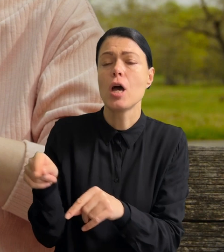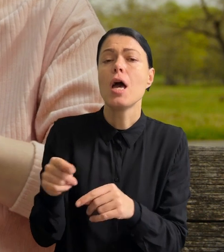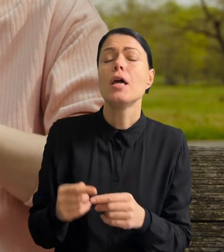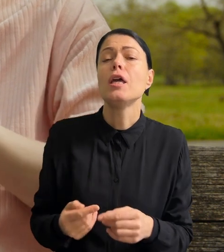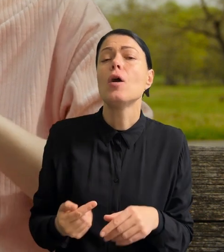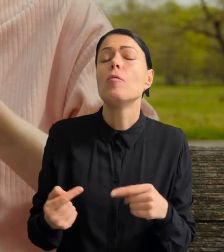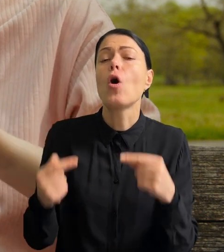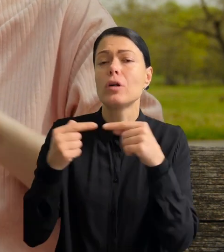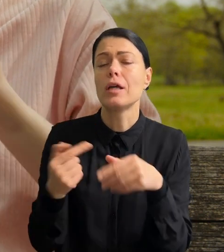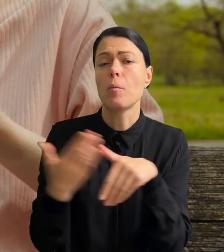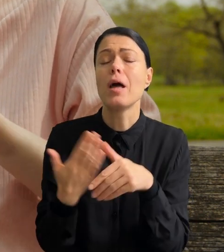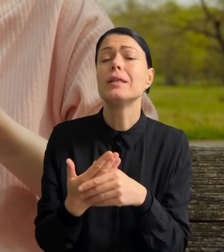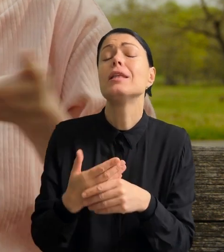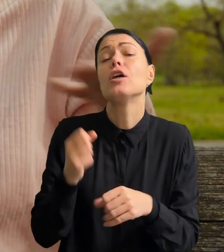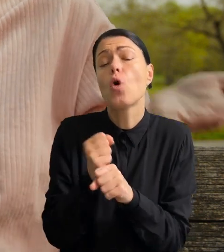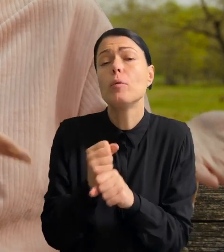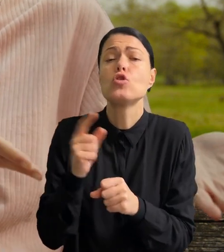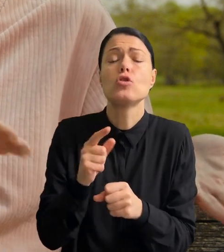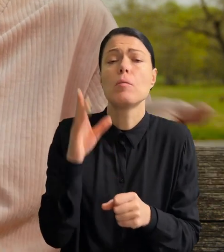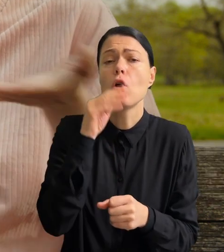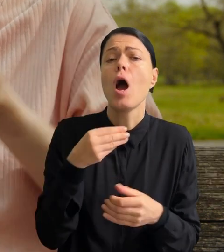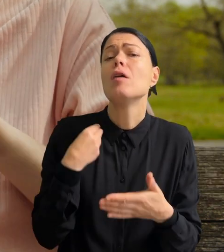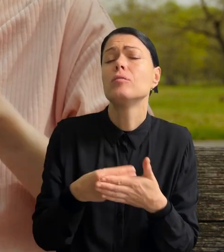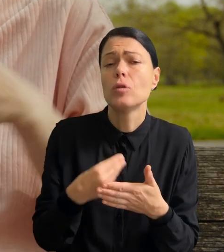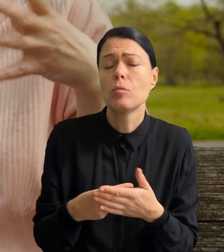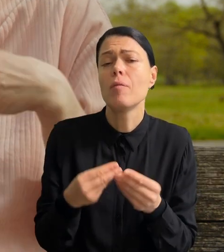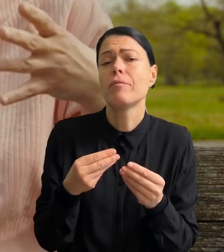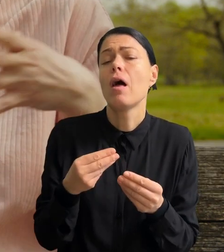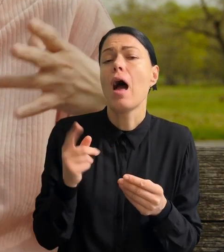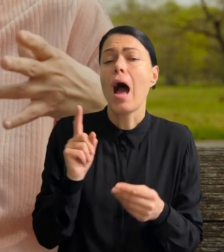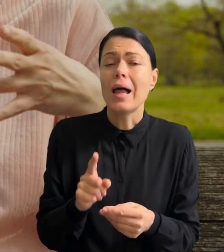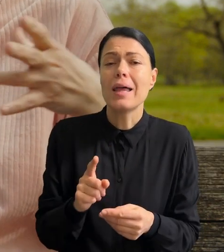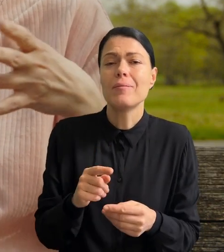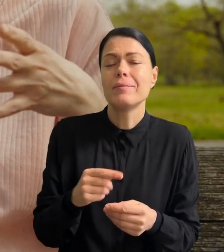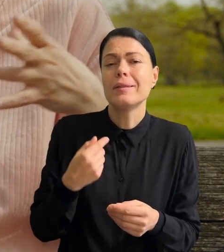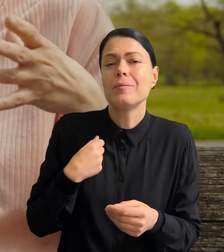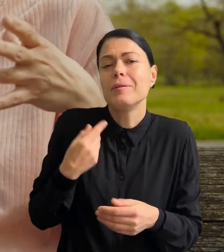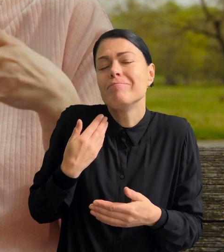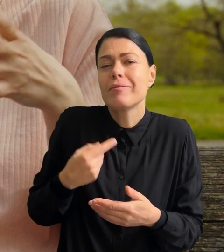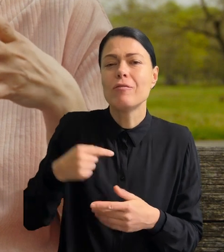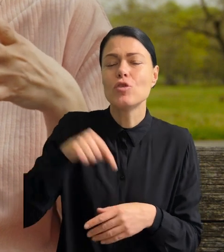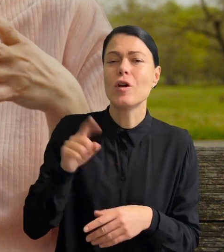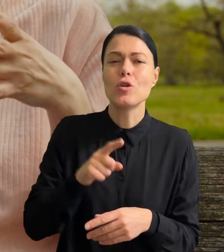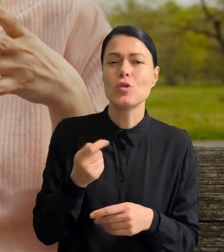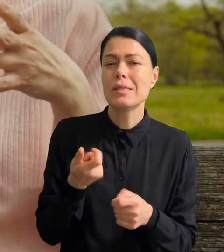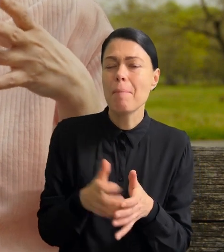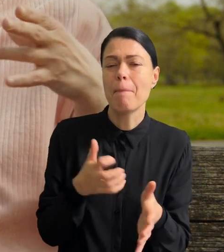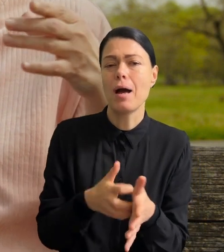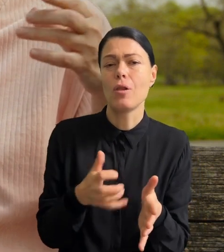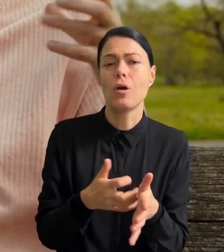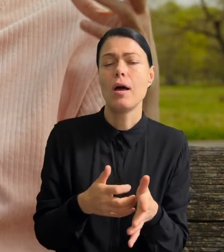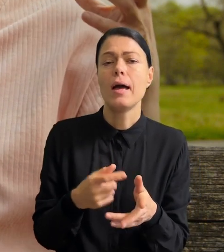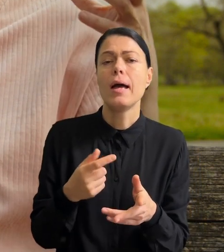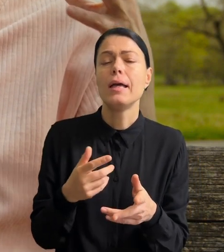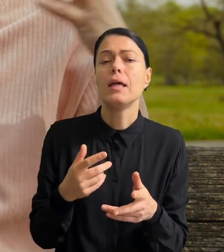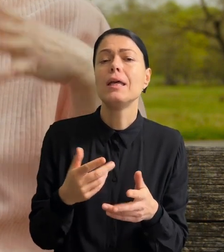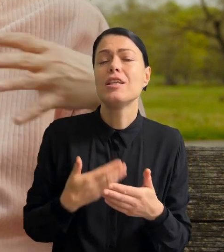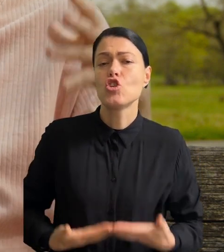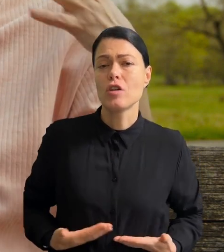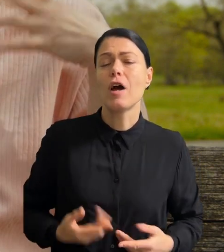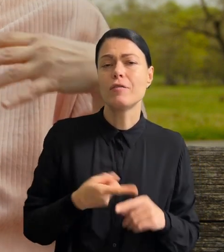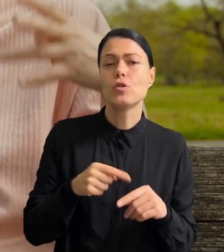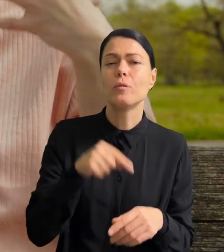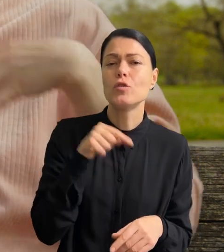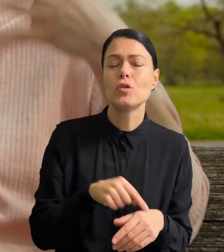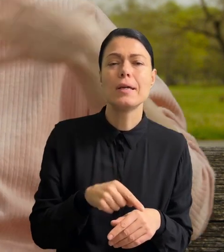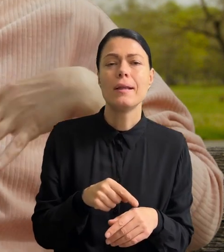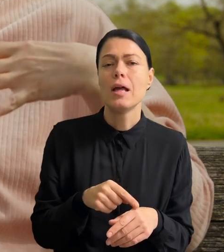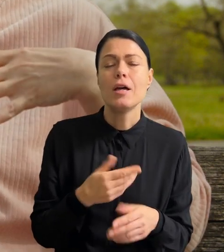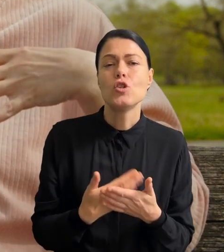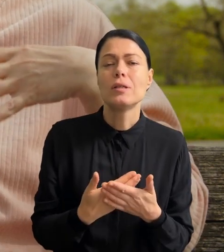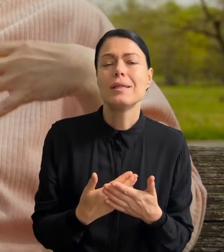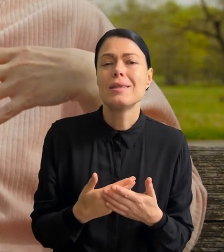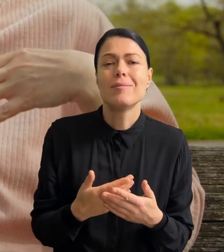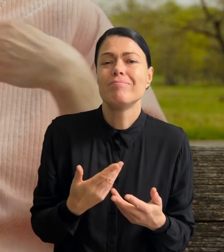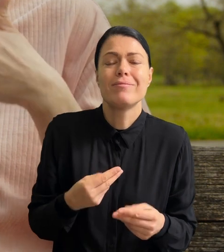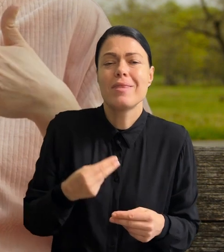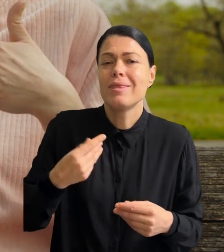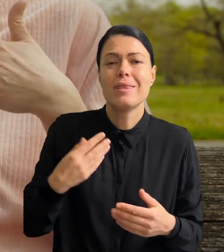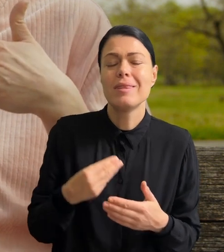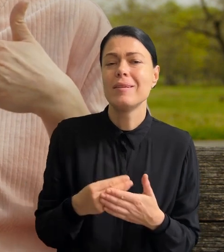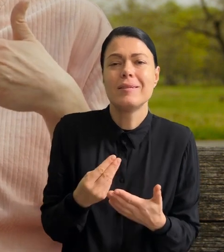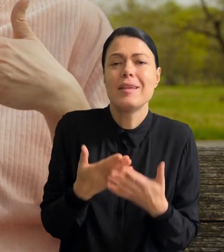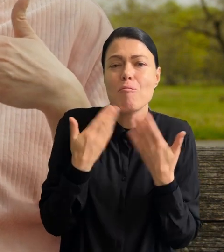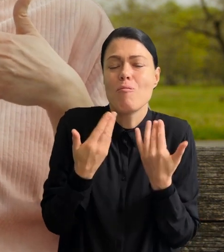You do what you can, like donating and some other things, but it always seems like it’s not enough.